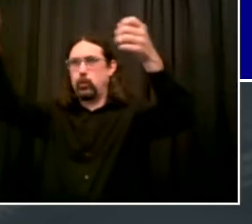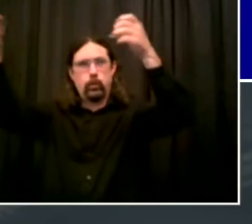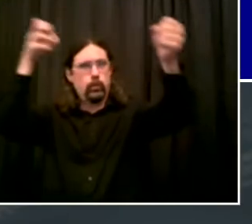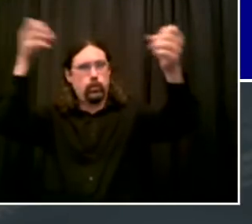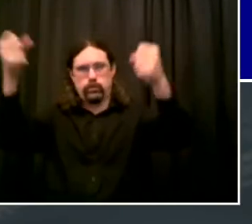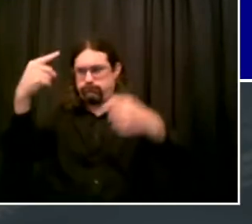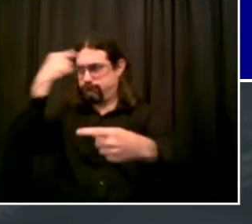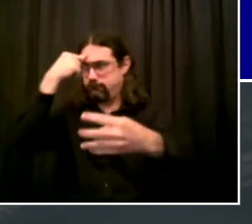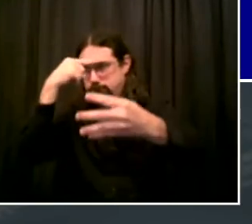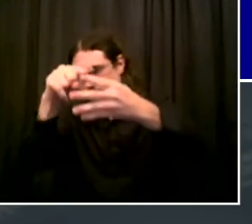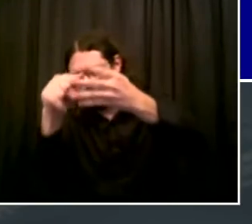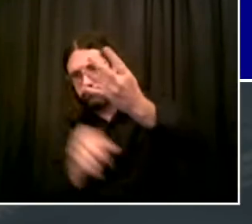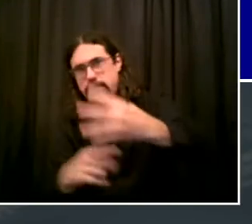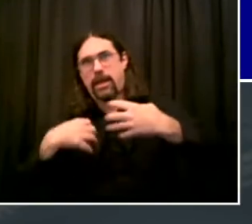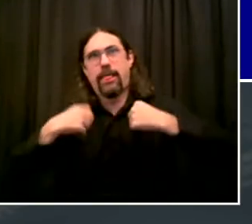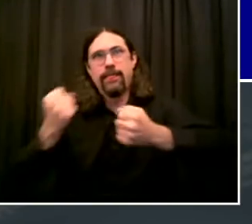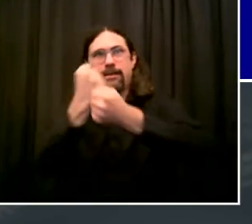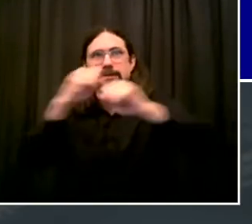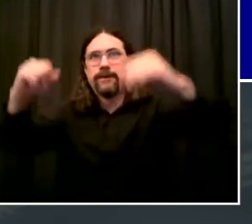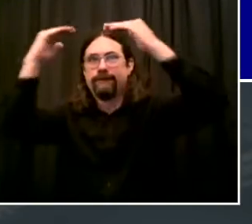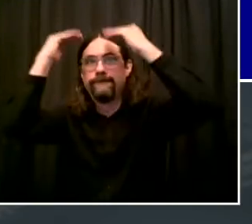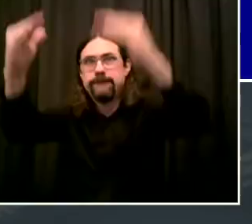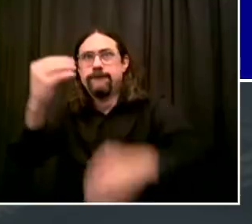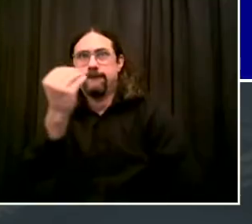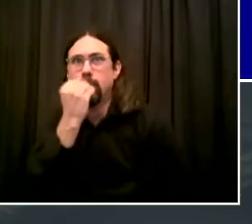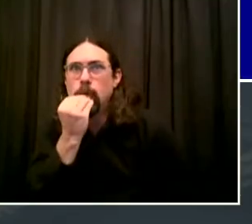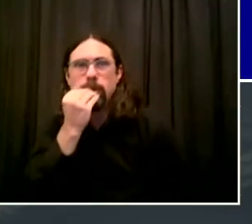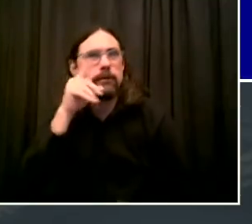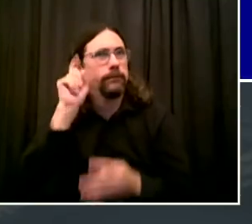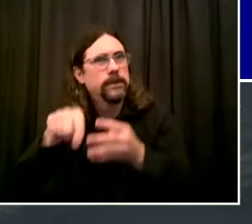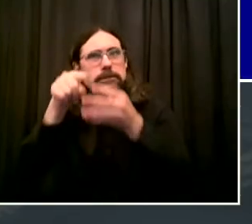GOINGT O PROTECT THEM, AND MAKE